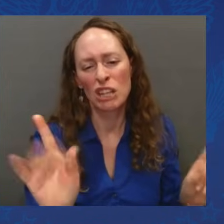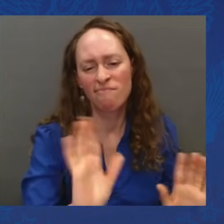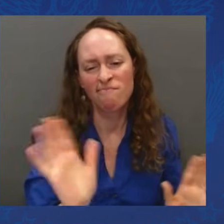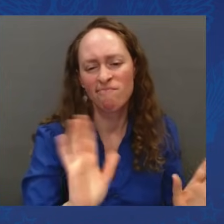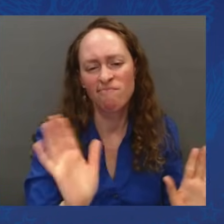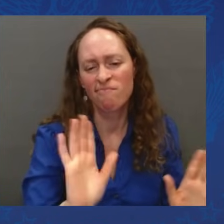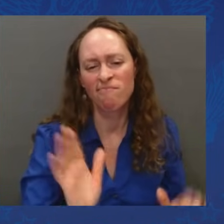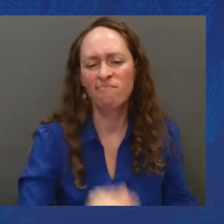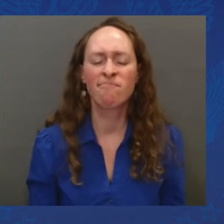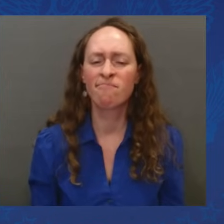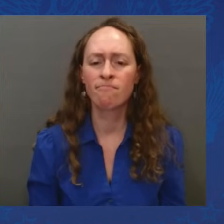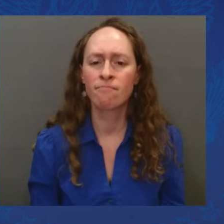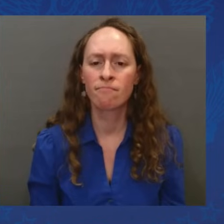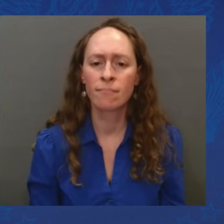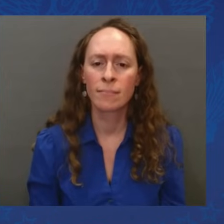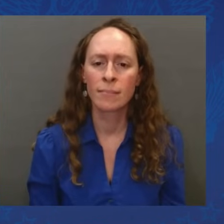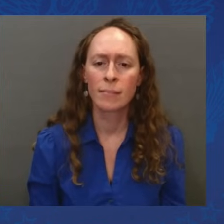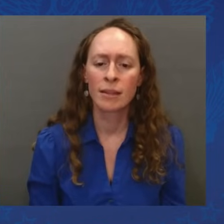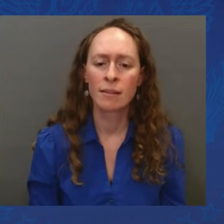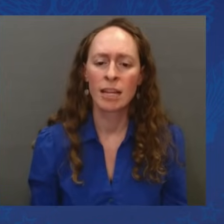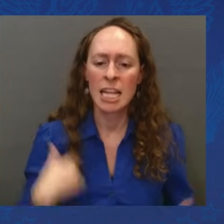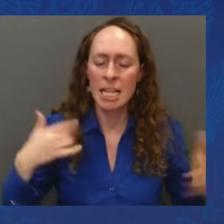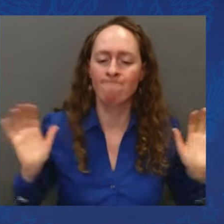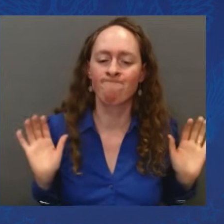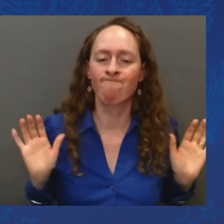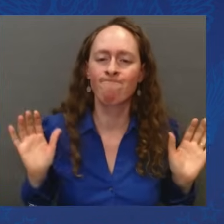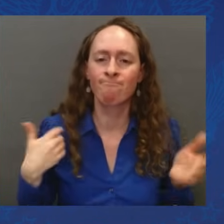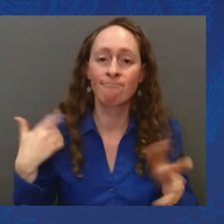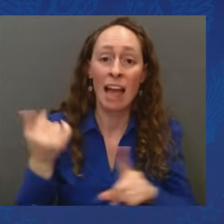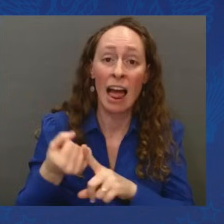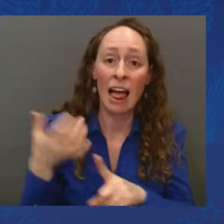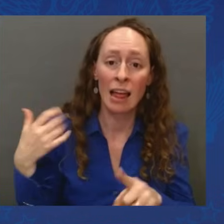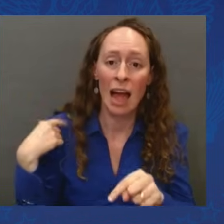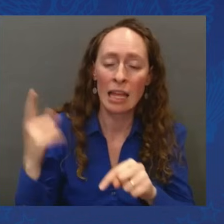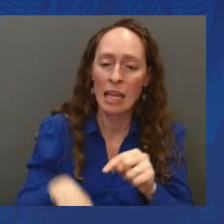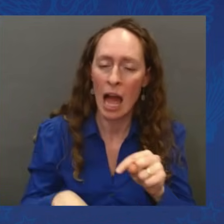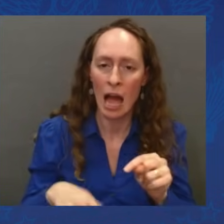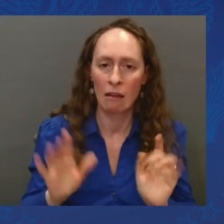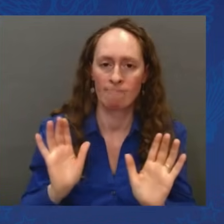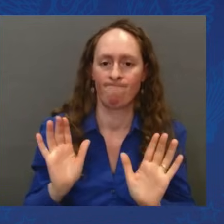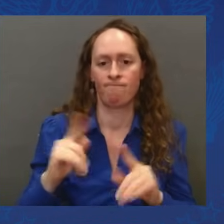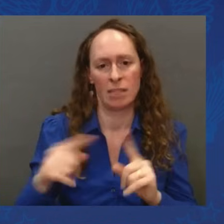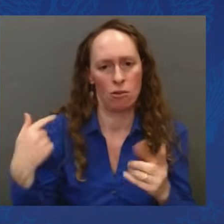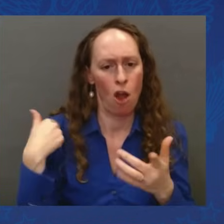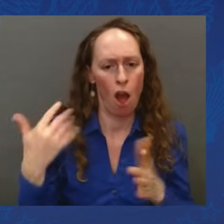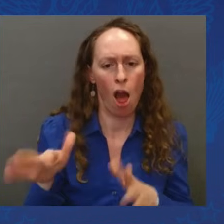because that's things I've been negotiating with Arab countries and others about what the next steps are.